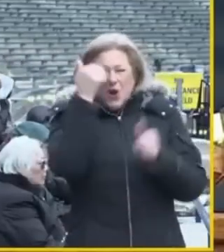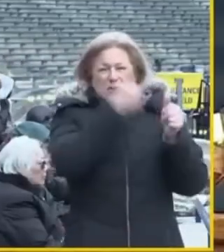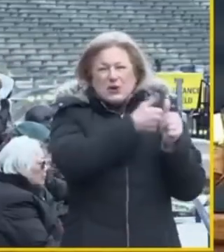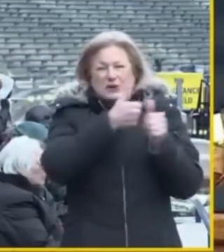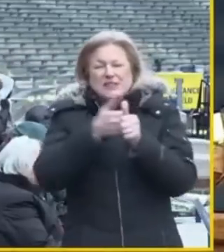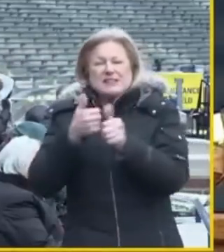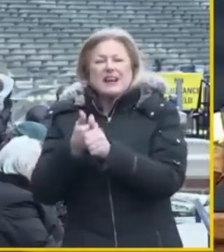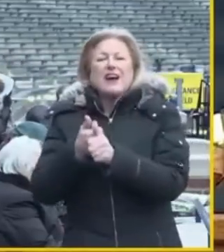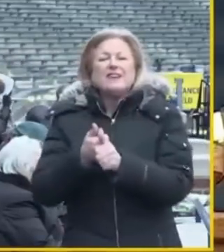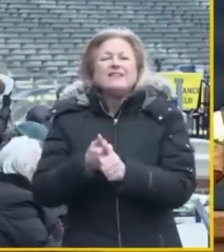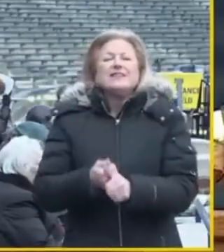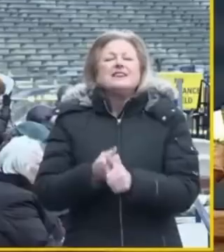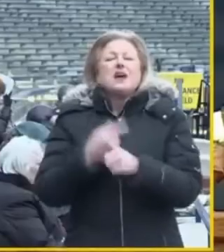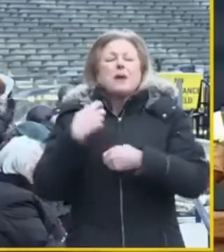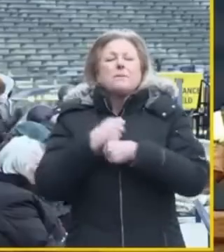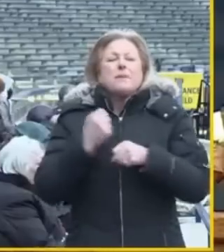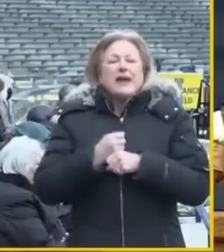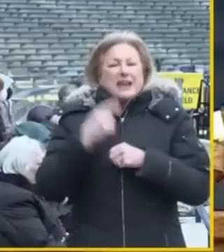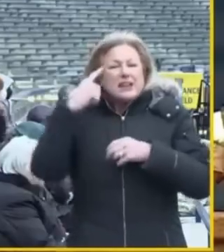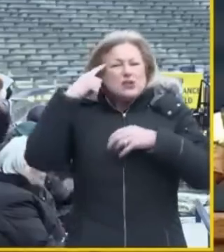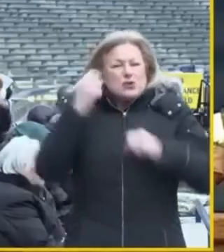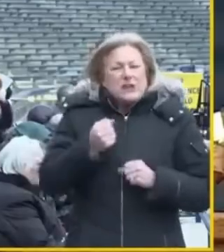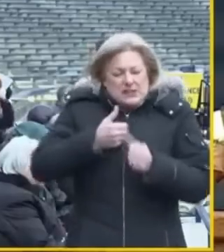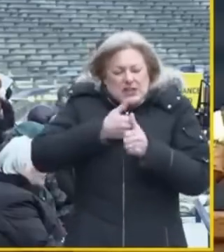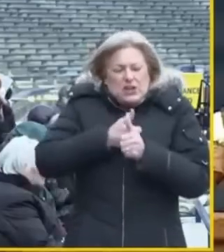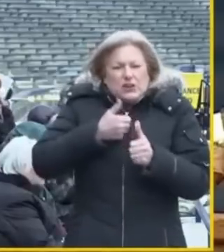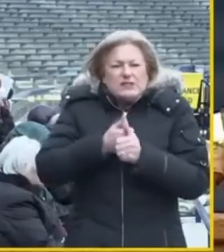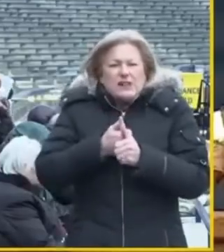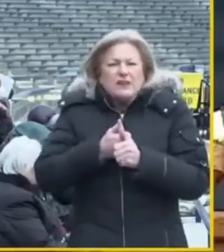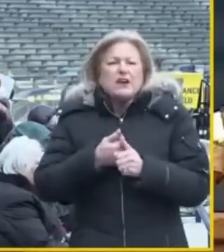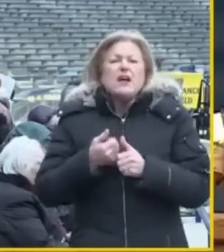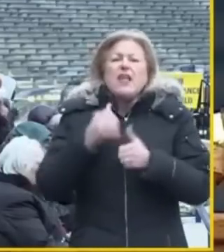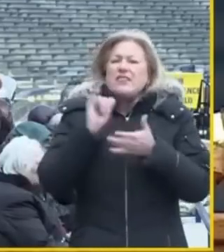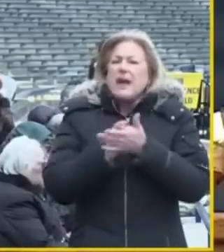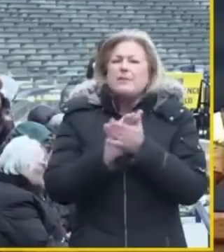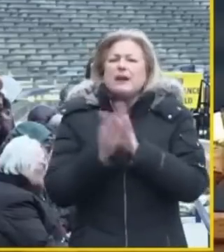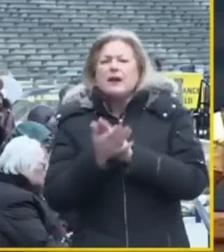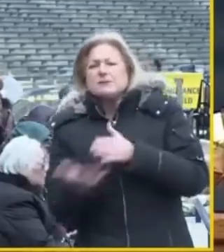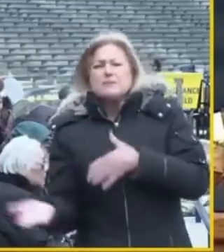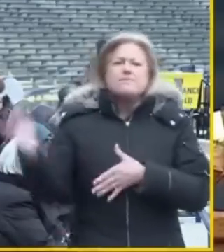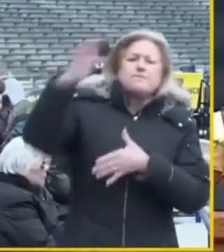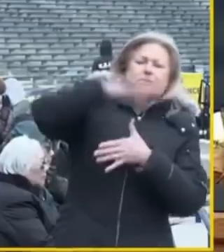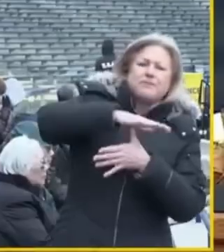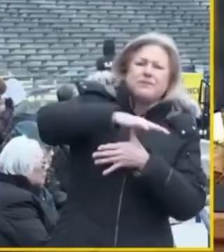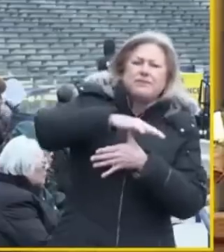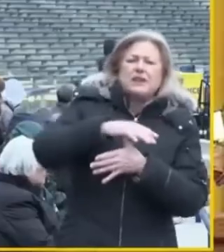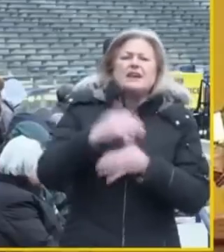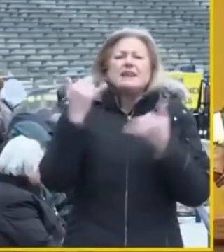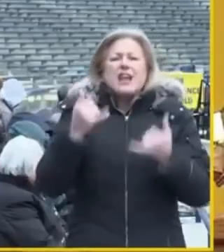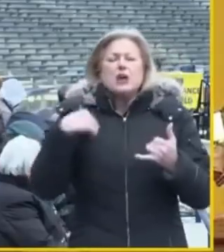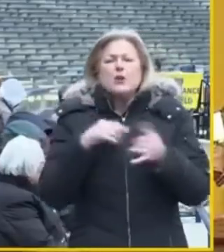by making trusting yourself your top priority. Now that you have a degree in business,